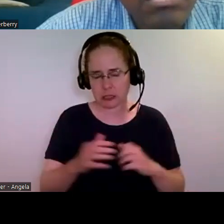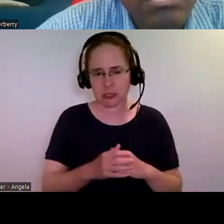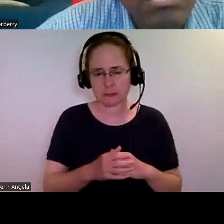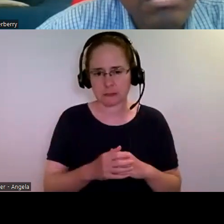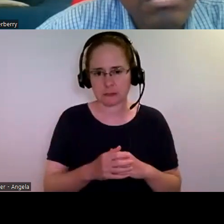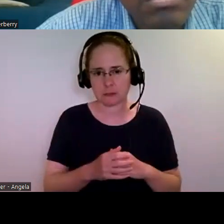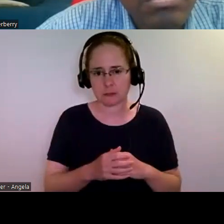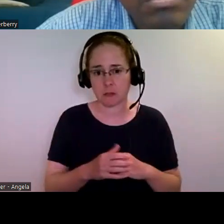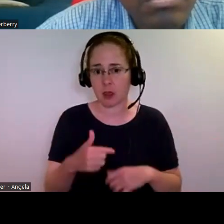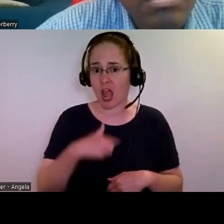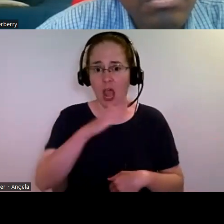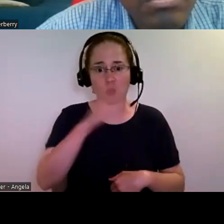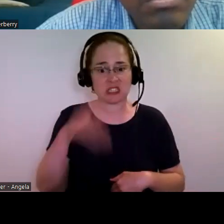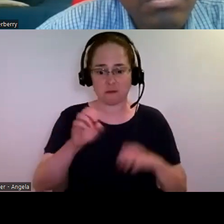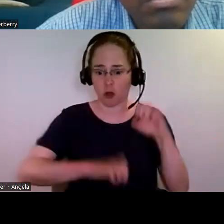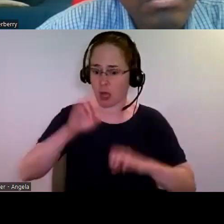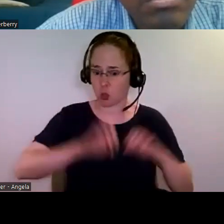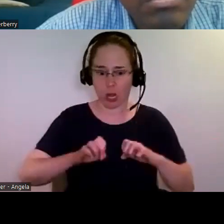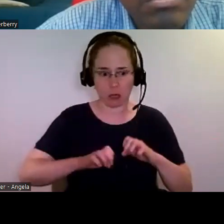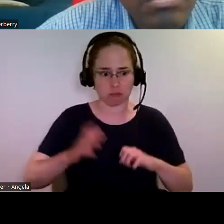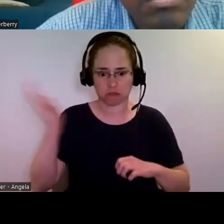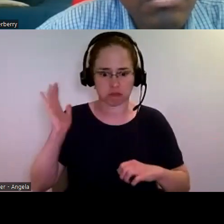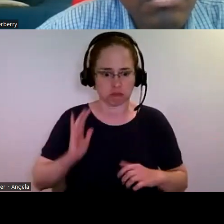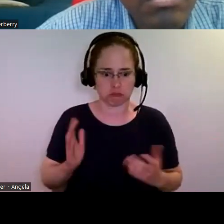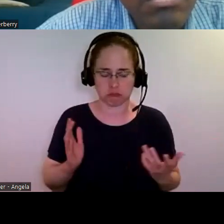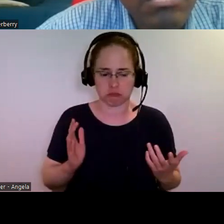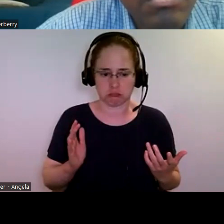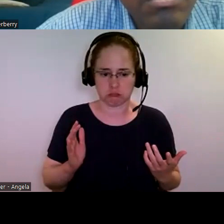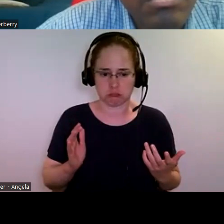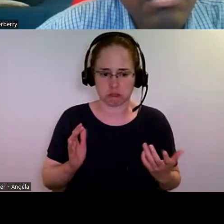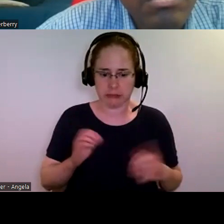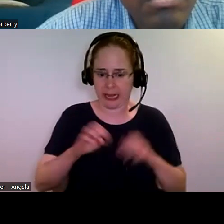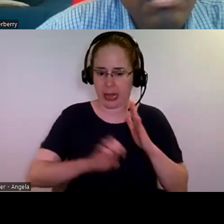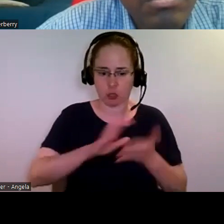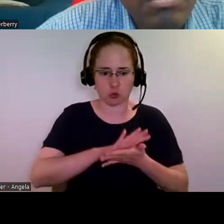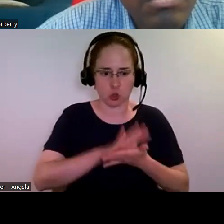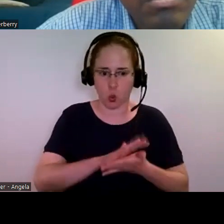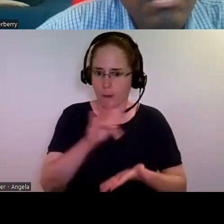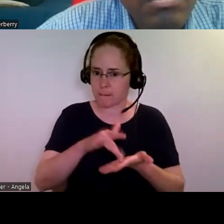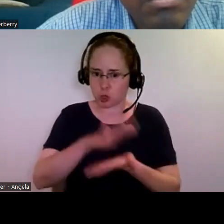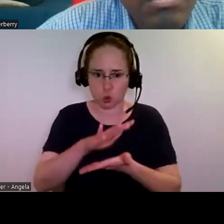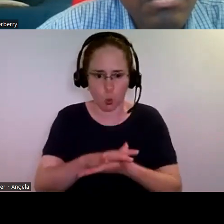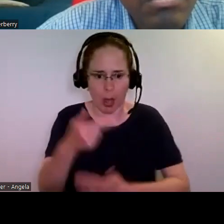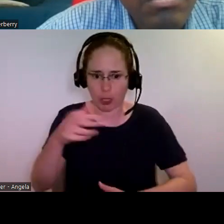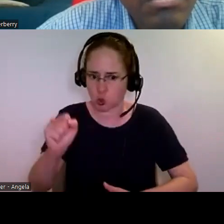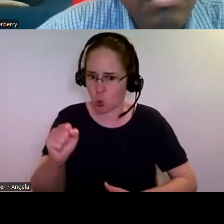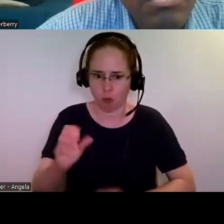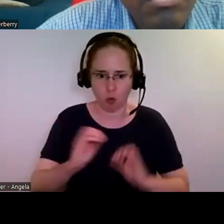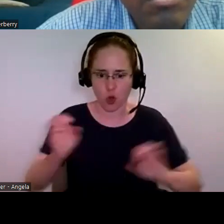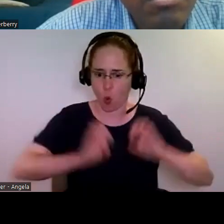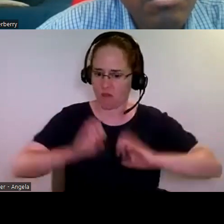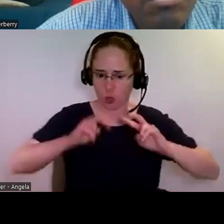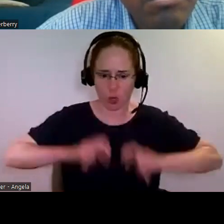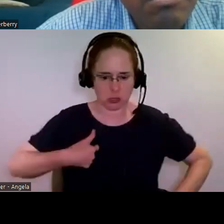I was never evaluated in elementary school or middle school or high school. And so,